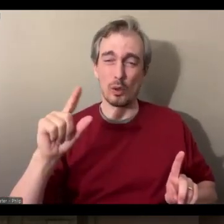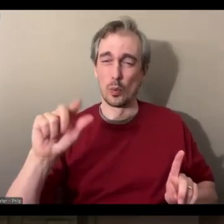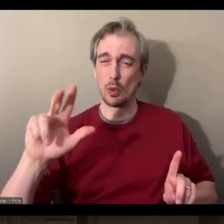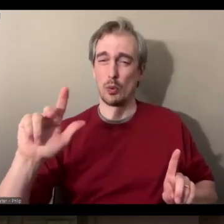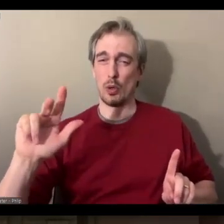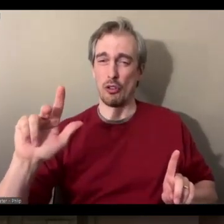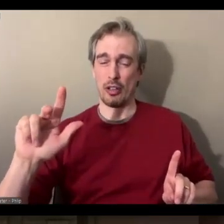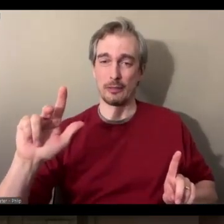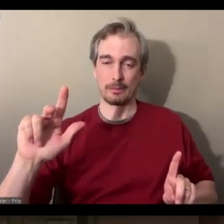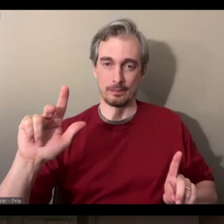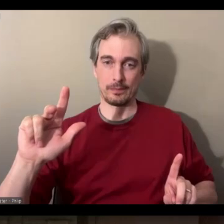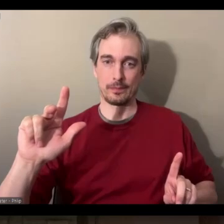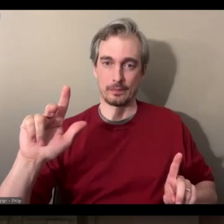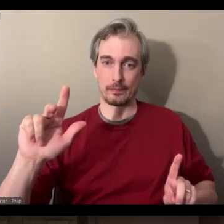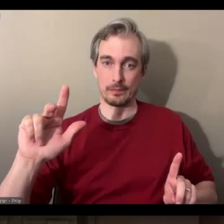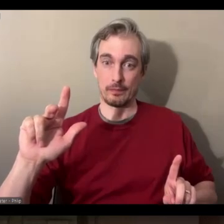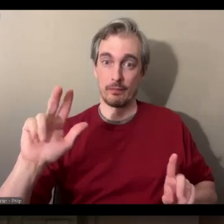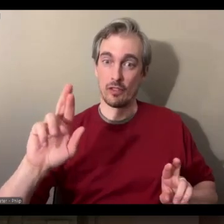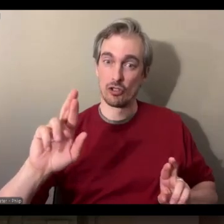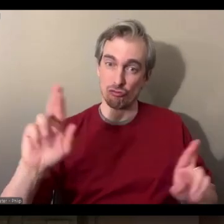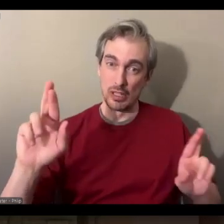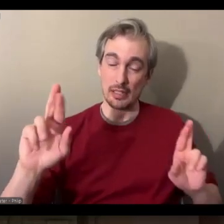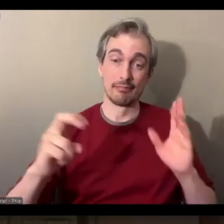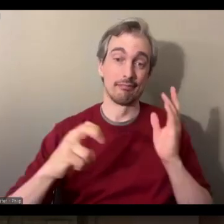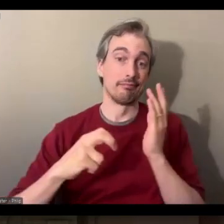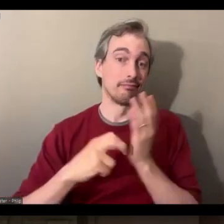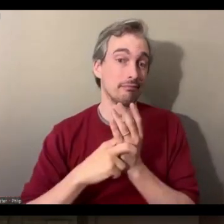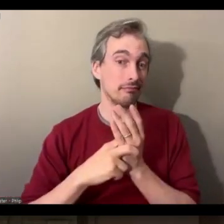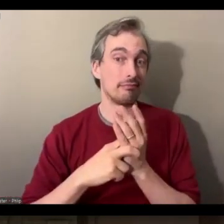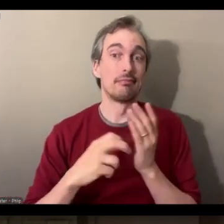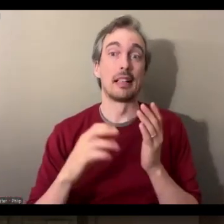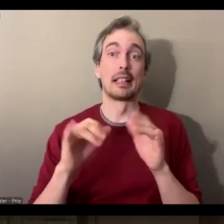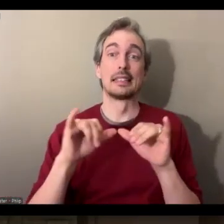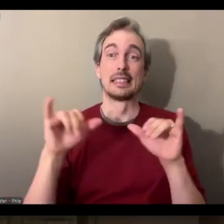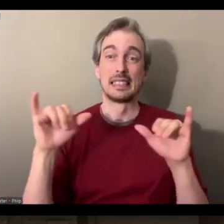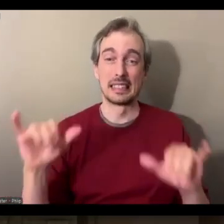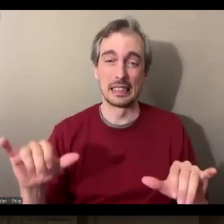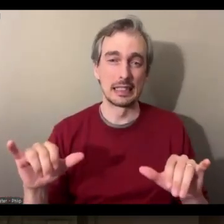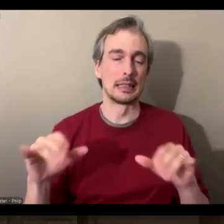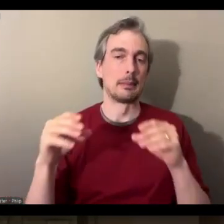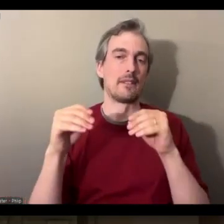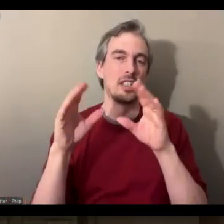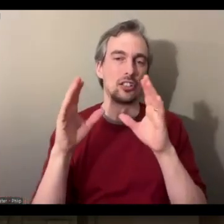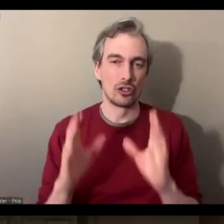vendor in place, with your web agency in place, with your digital accessibility vendor in place,